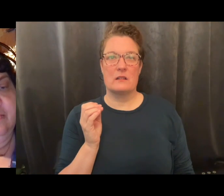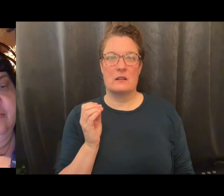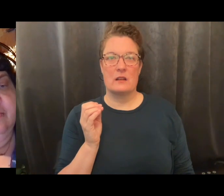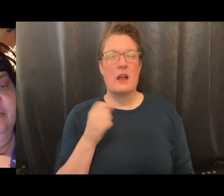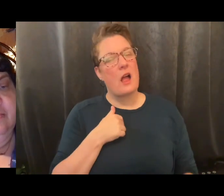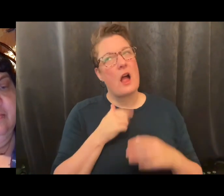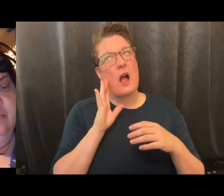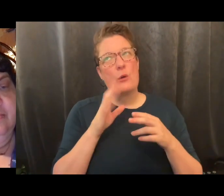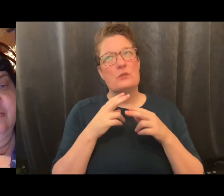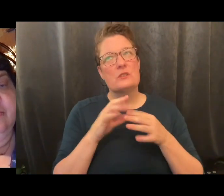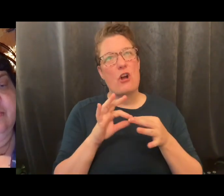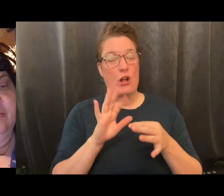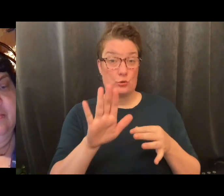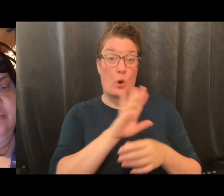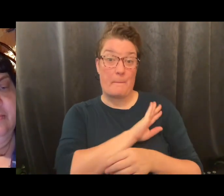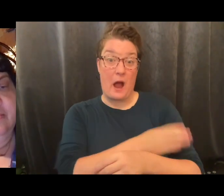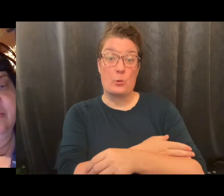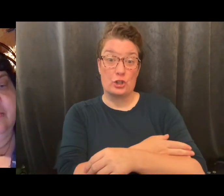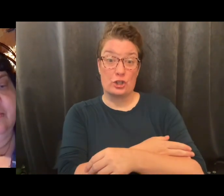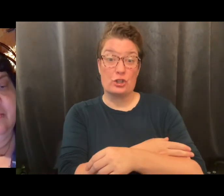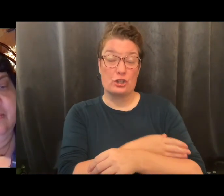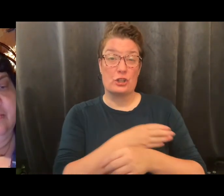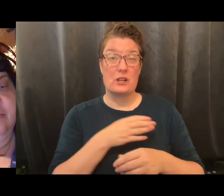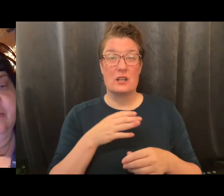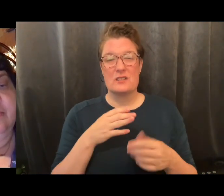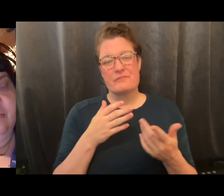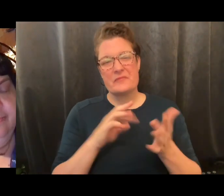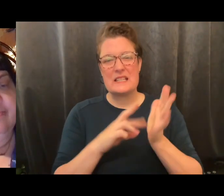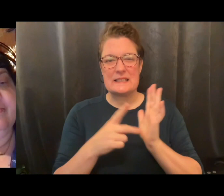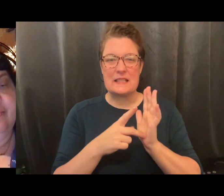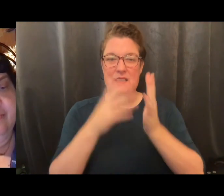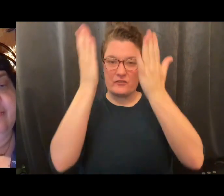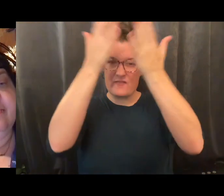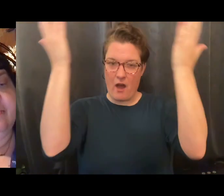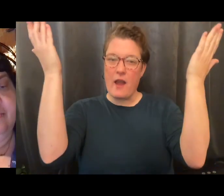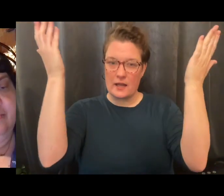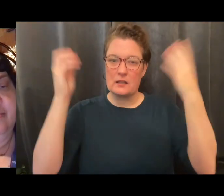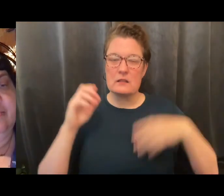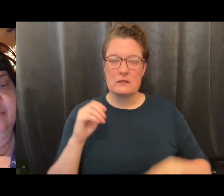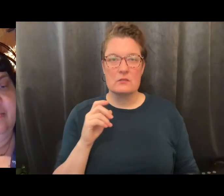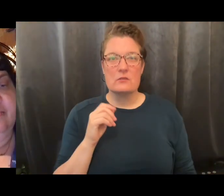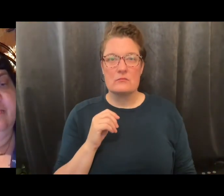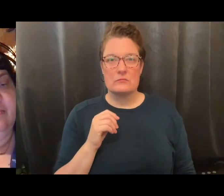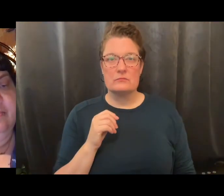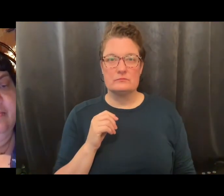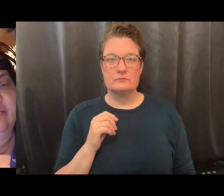the sense of the divine, you know, really get that, that essential deepest place.